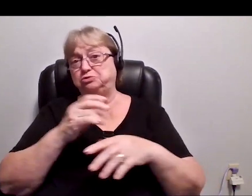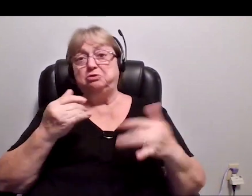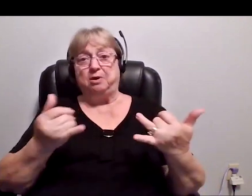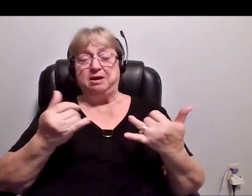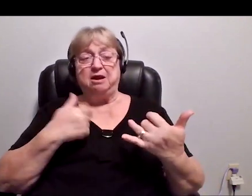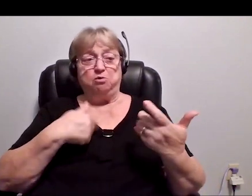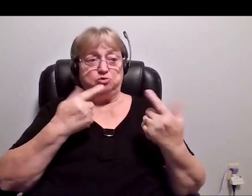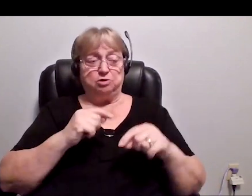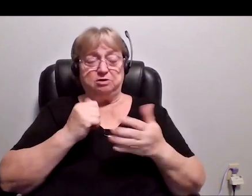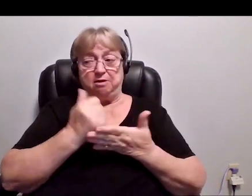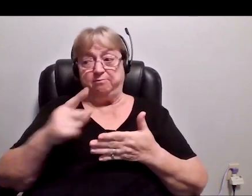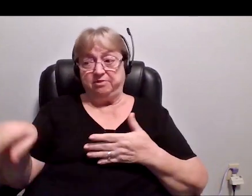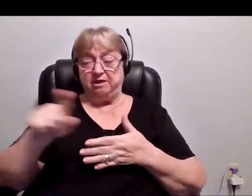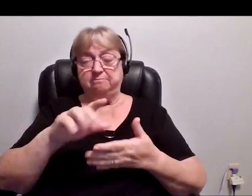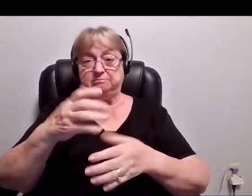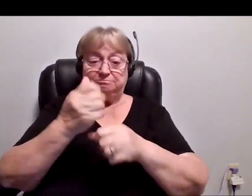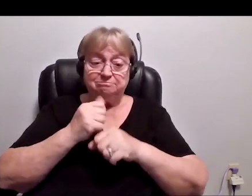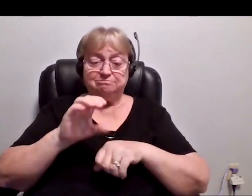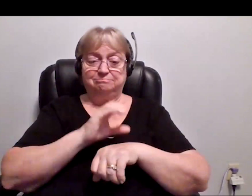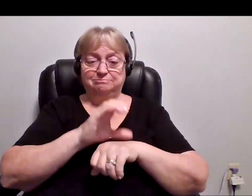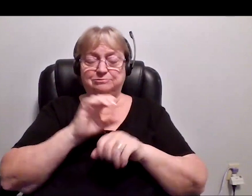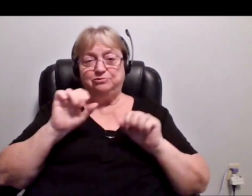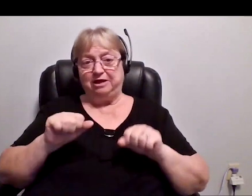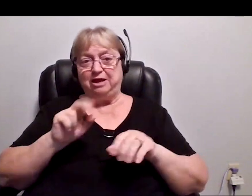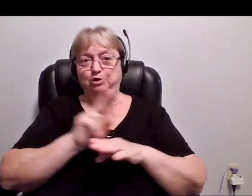get a computer so that way they can also use the 3D slicers